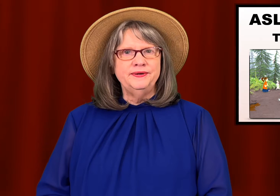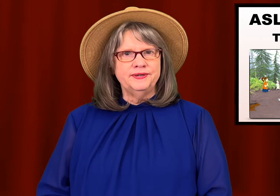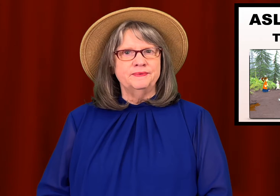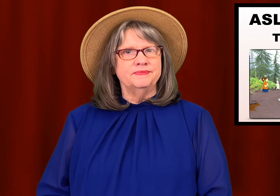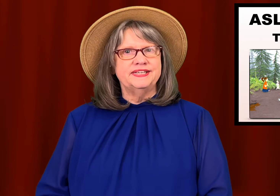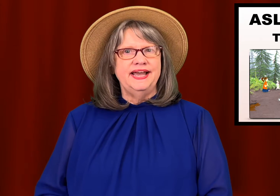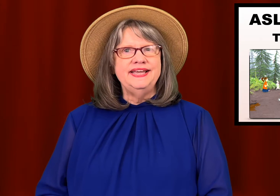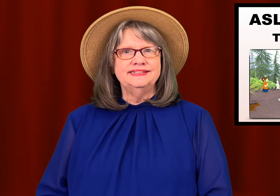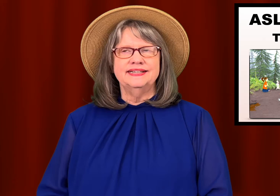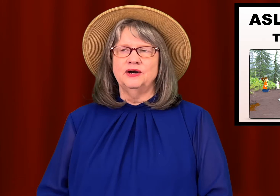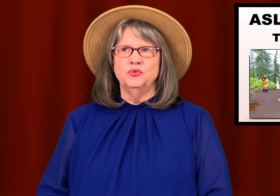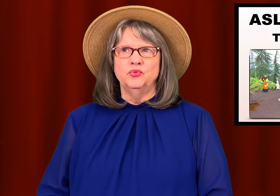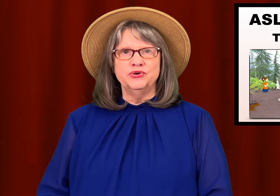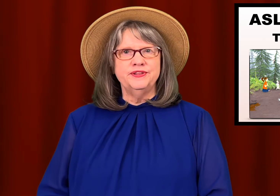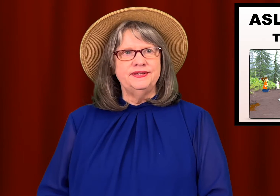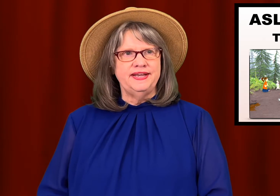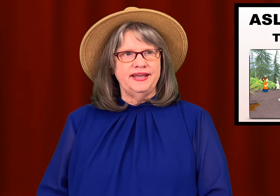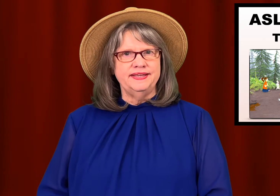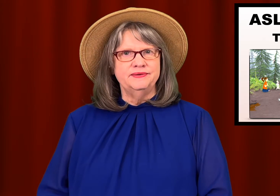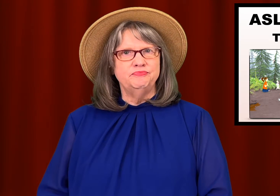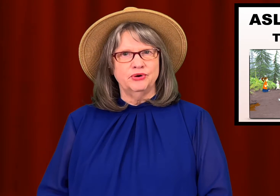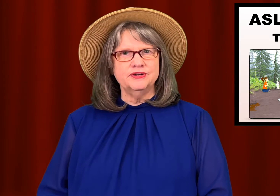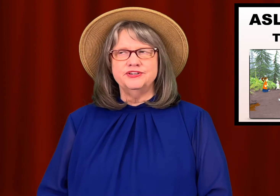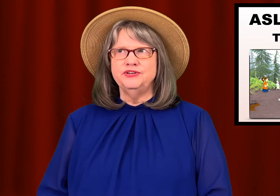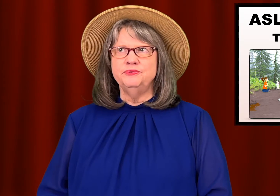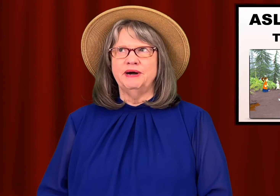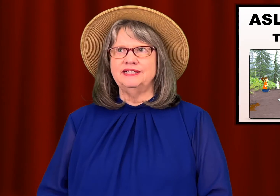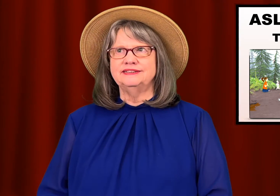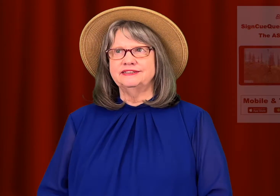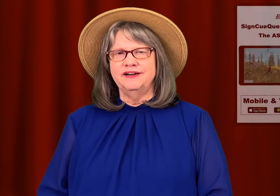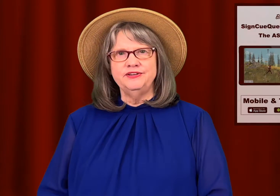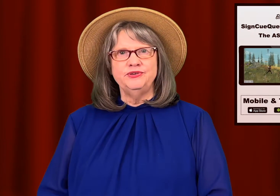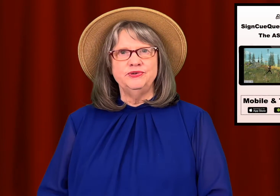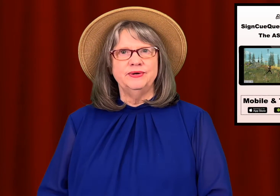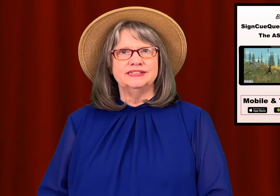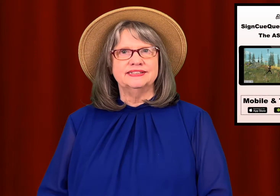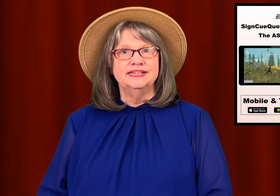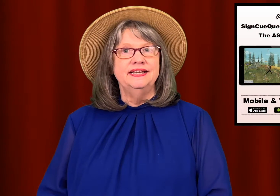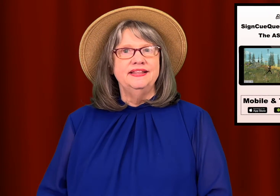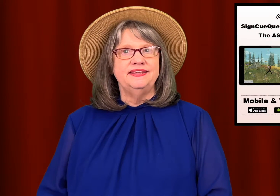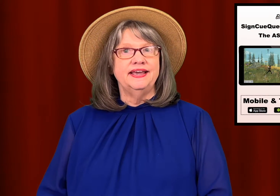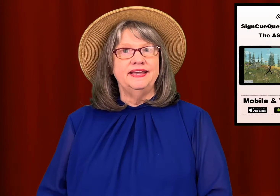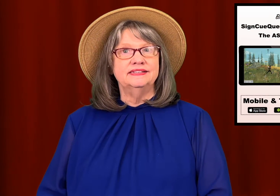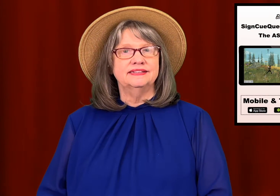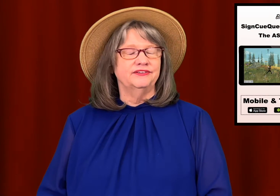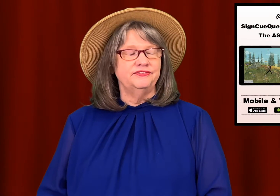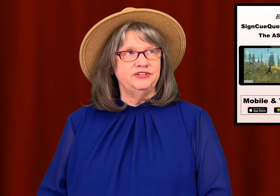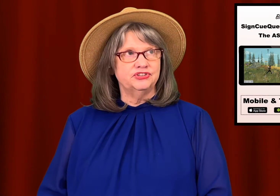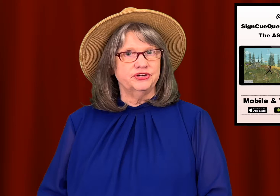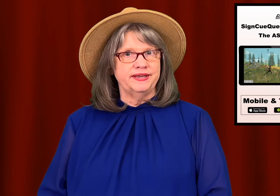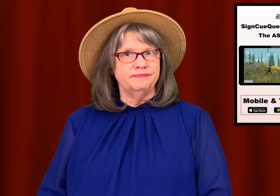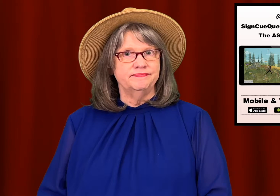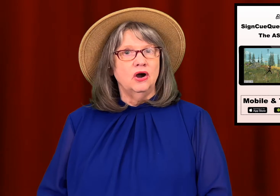Welcome to ASL Word Of The Day brought to you by SignCueQuest, The ASL Adventure Game.